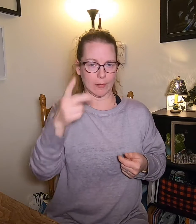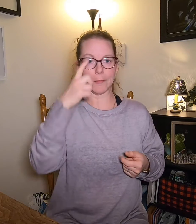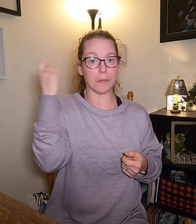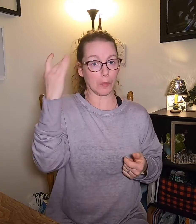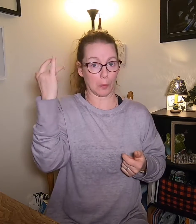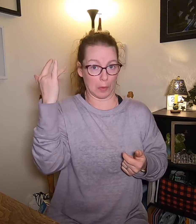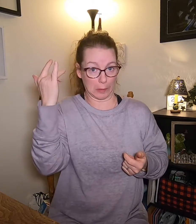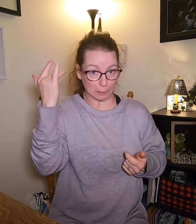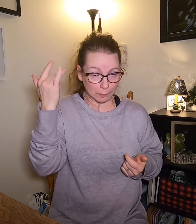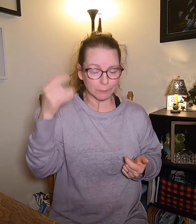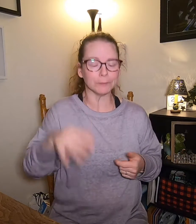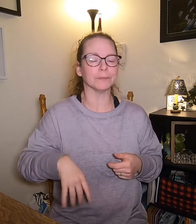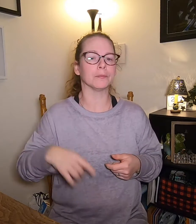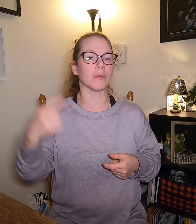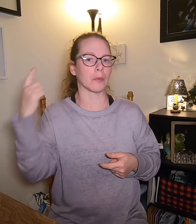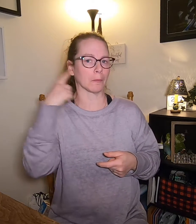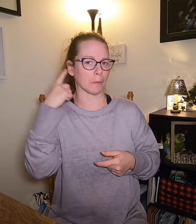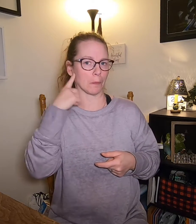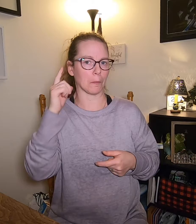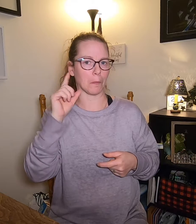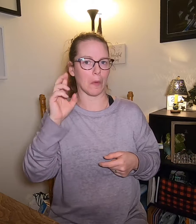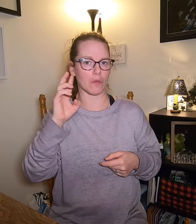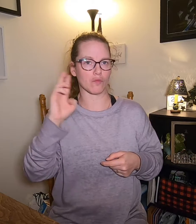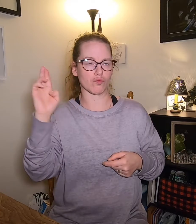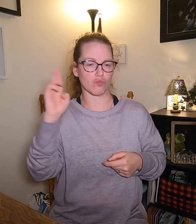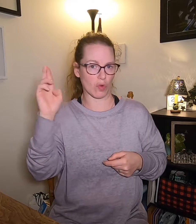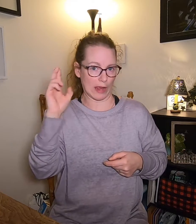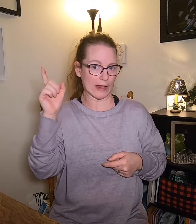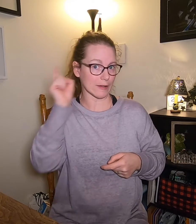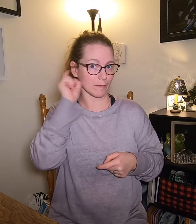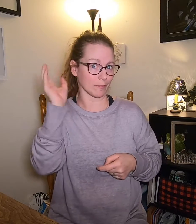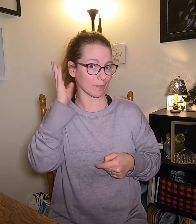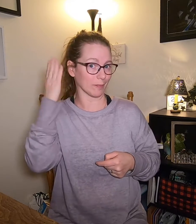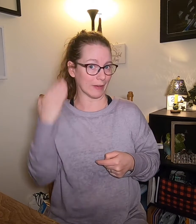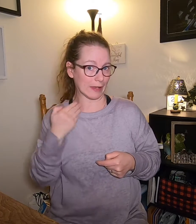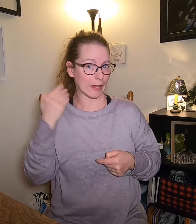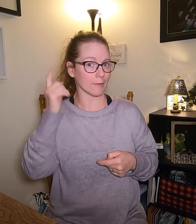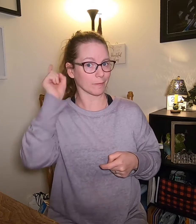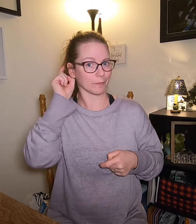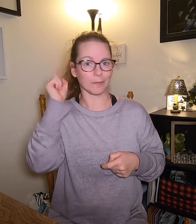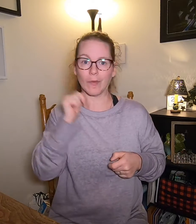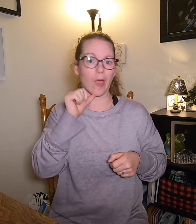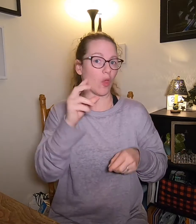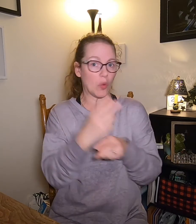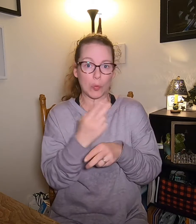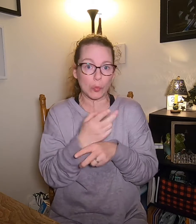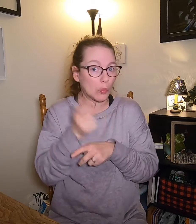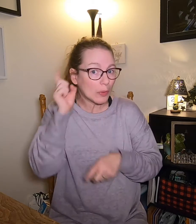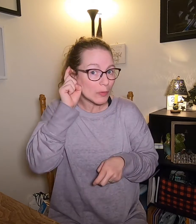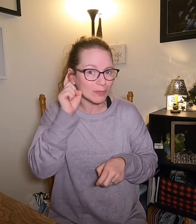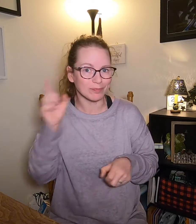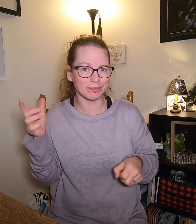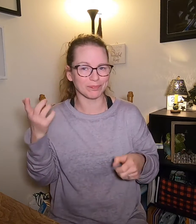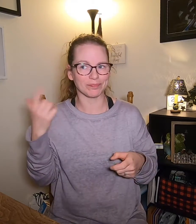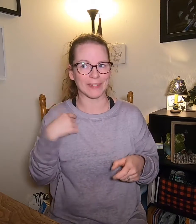because in my right ear I don't use hearing aids.